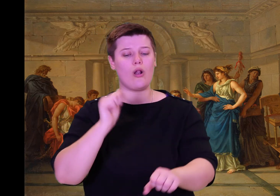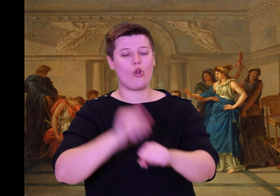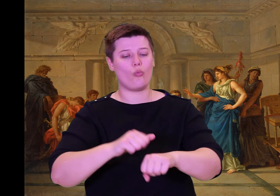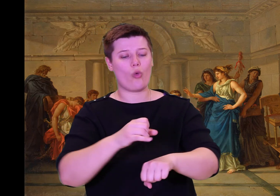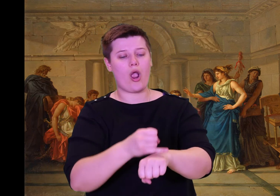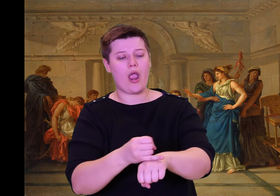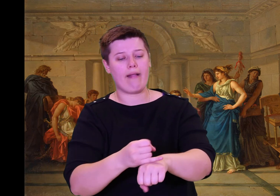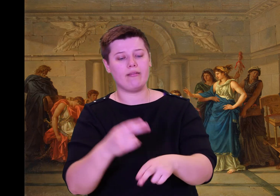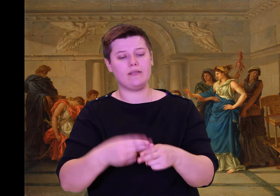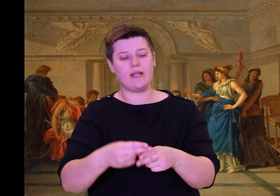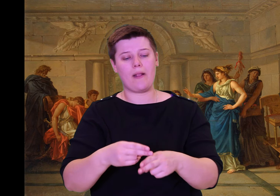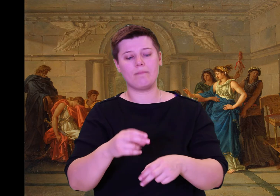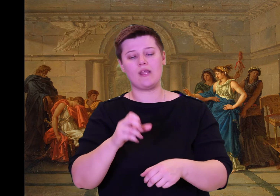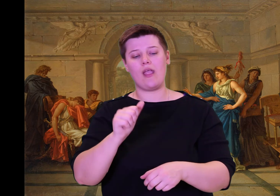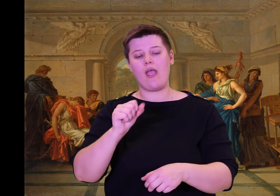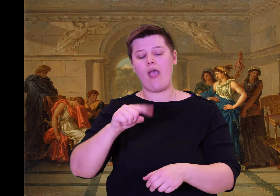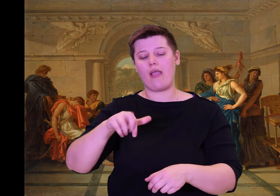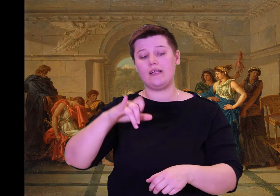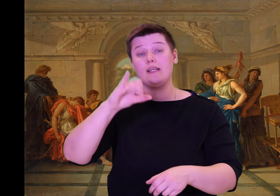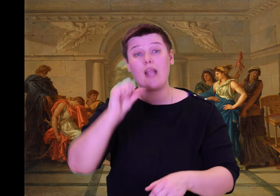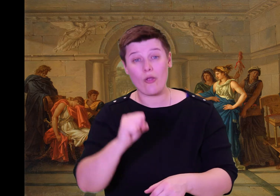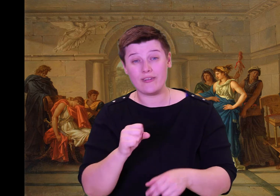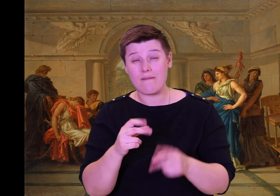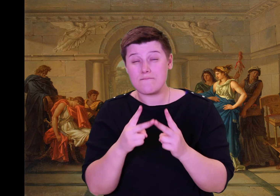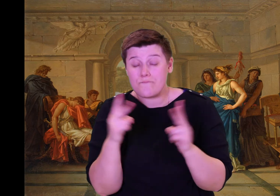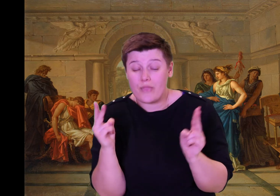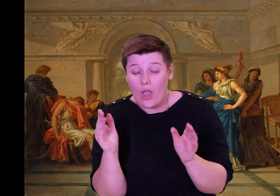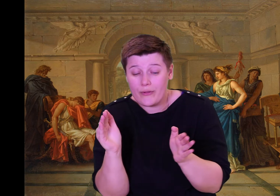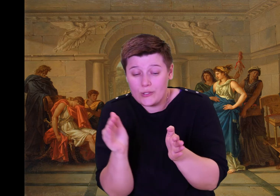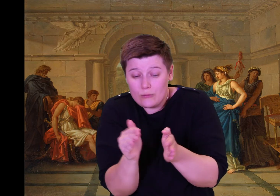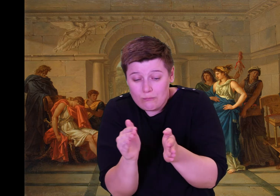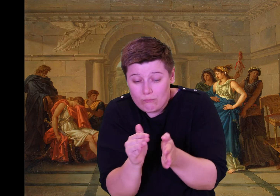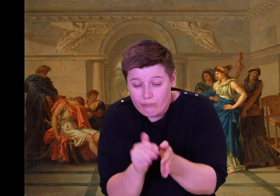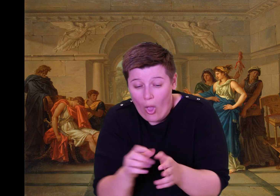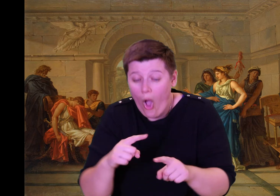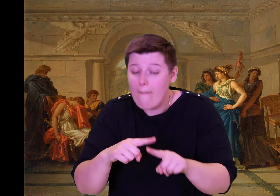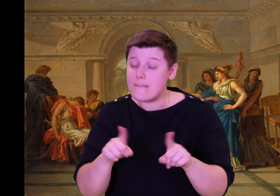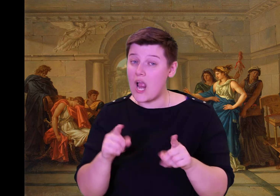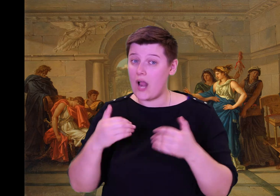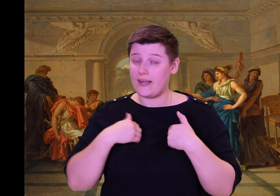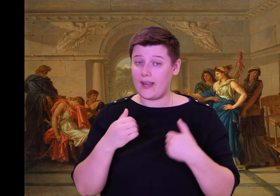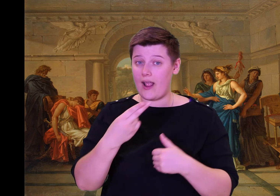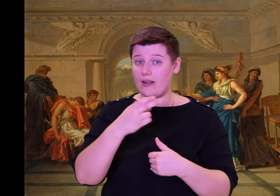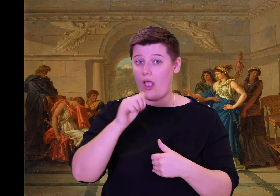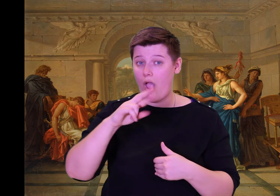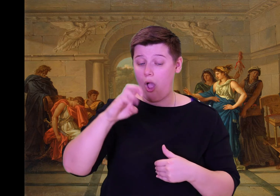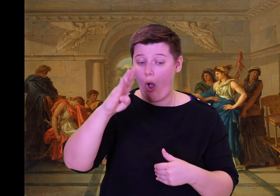she said, "Odysseus ruled gently, like a father, but no one even thinks about him now.